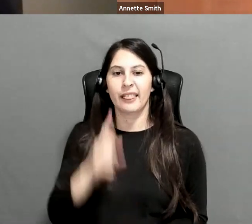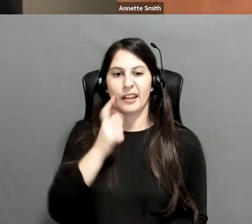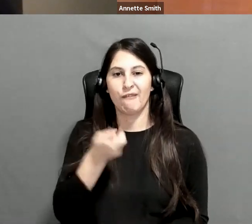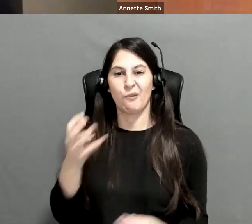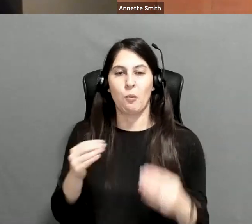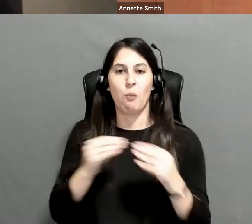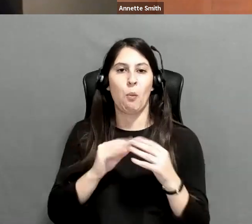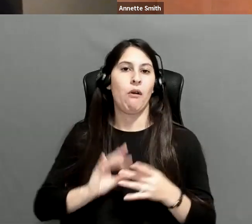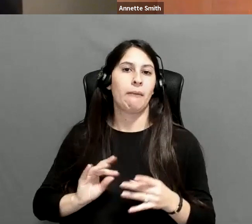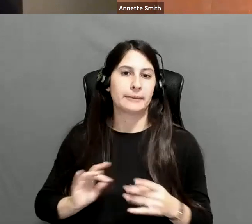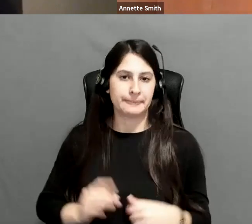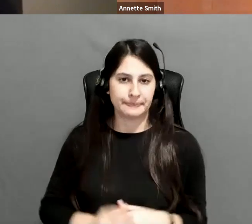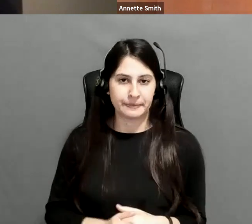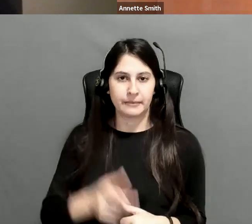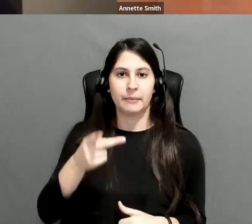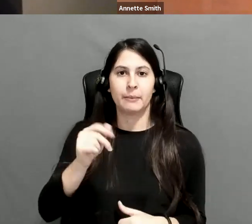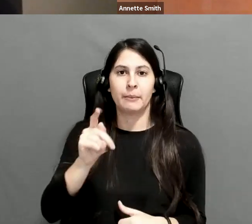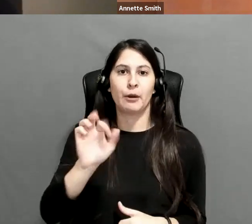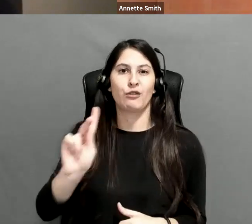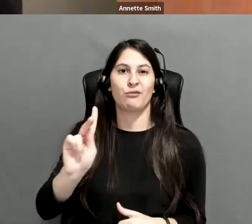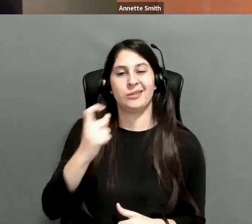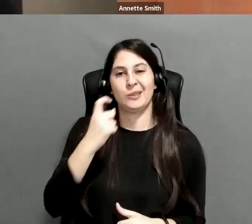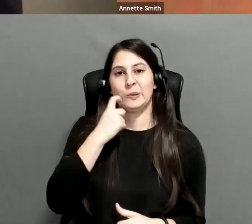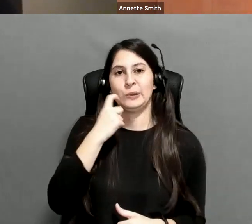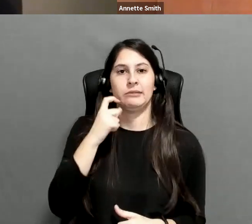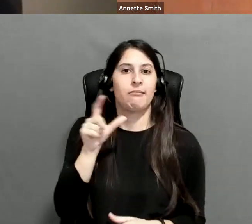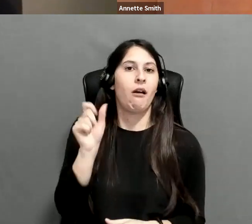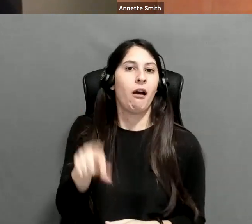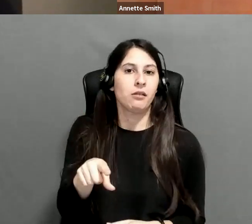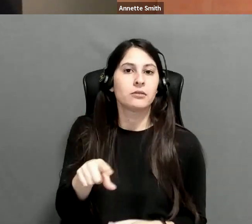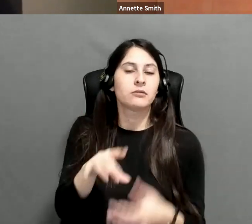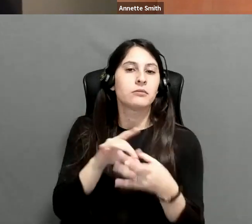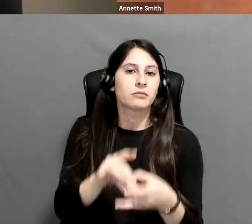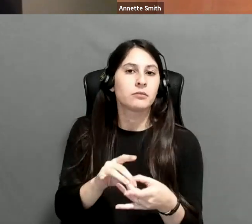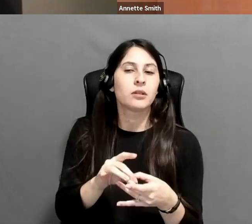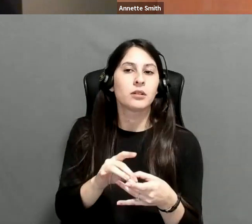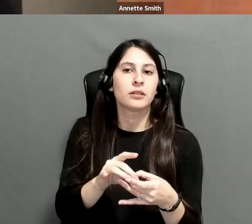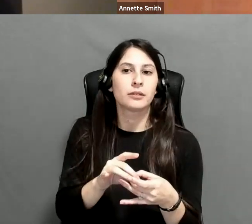you. Thank you, Lauren. Okay. I think I got just a few more comments.